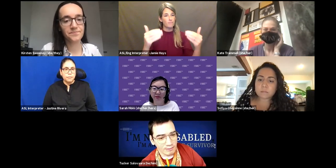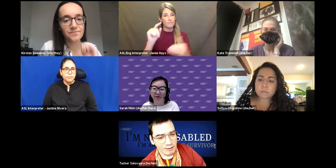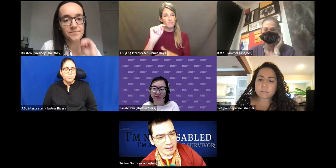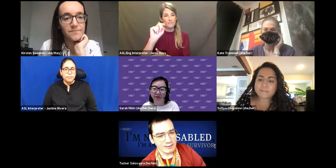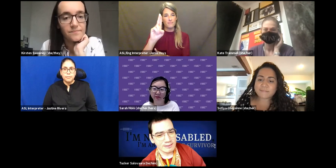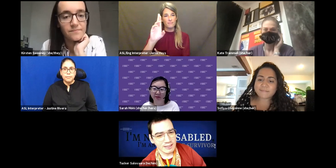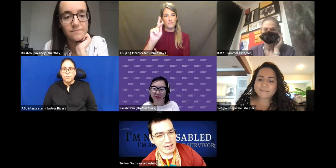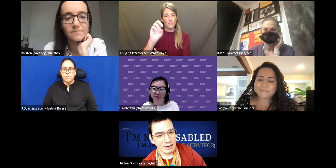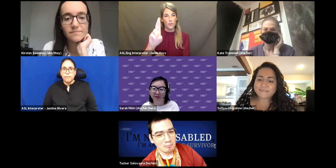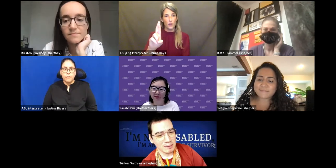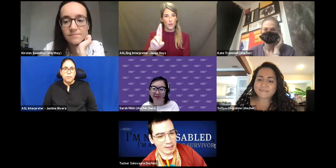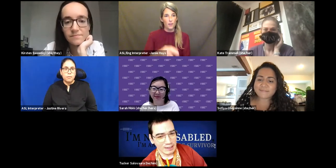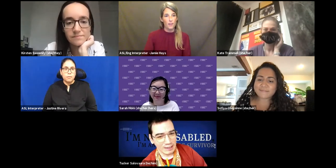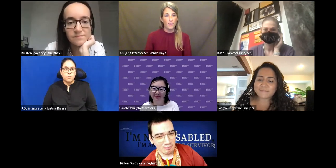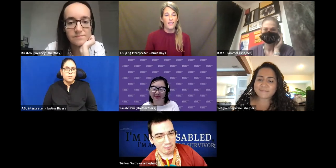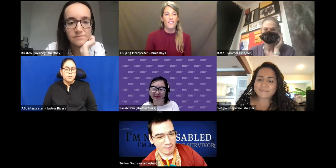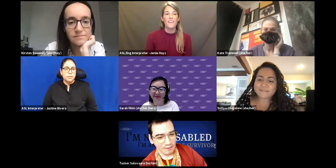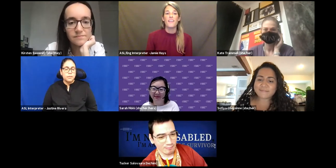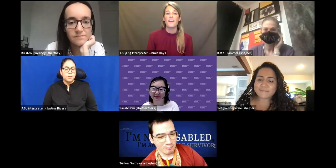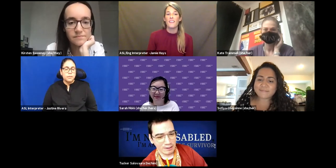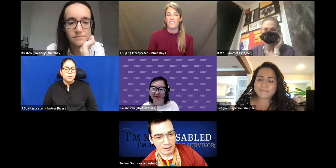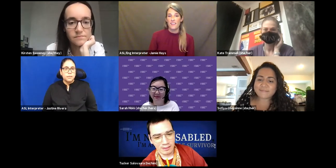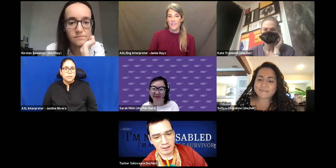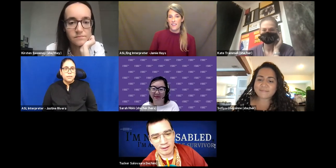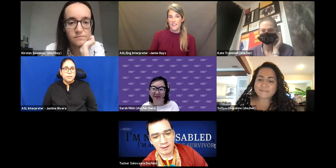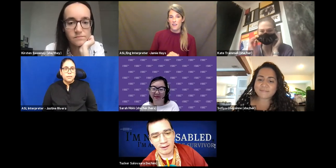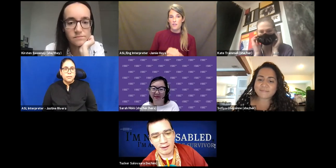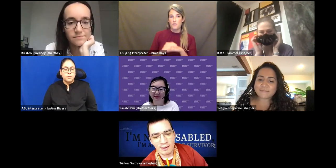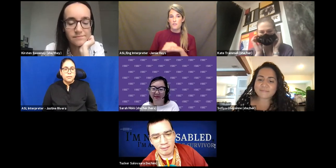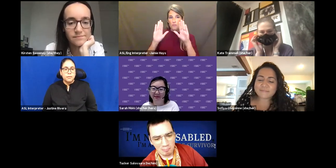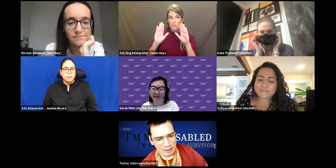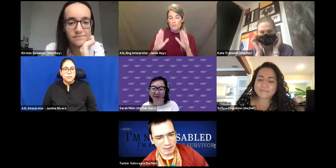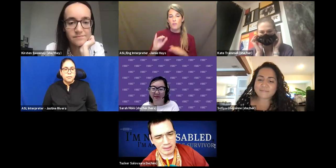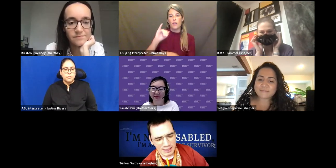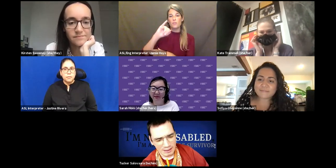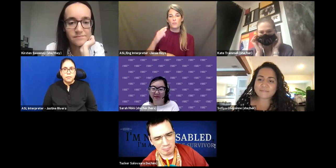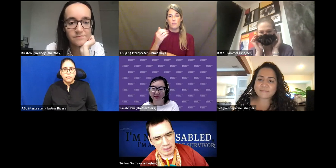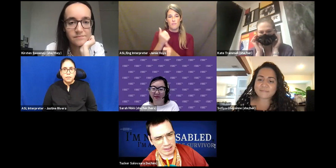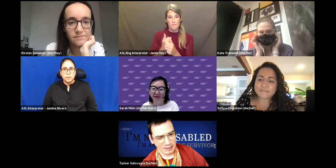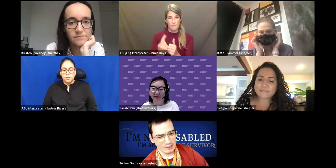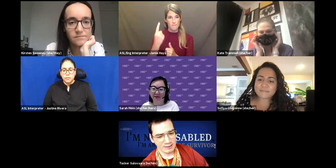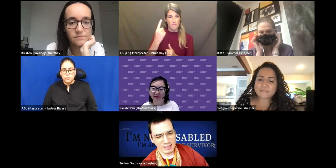Tucker Salovaara: Good job, everyone. My name is Tucker